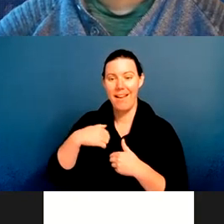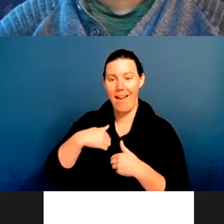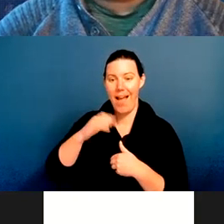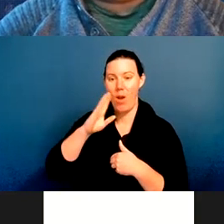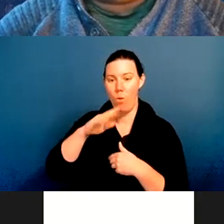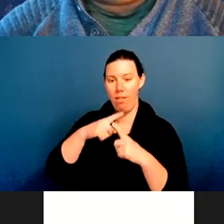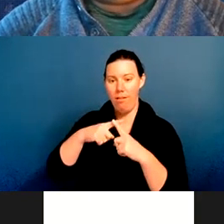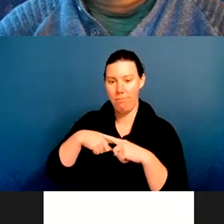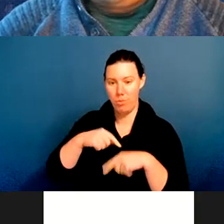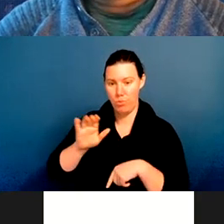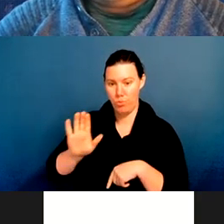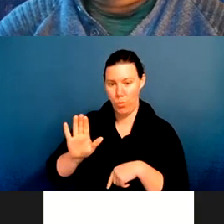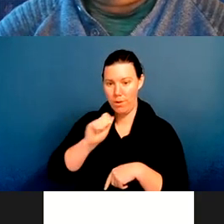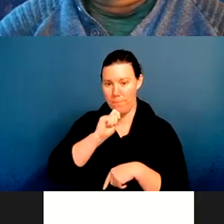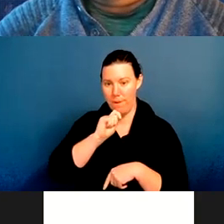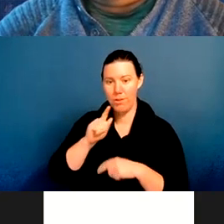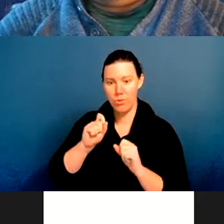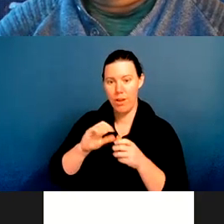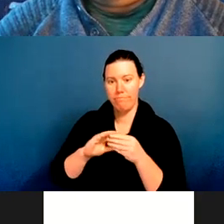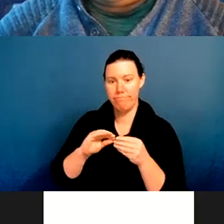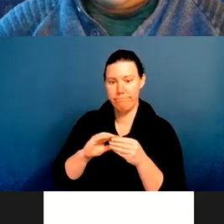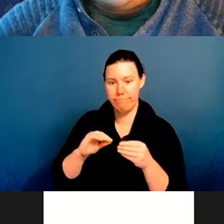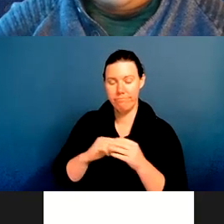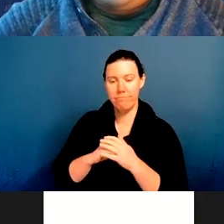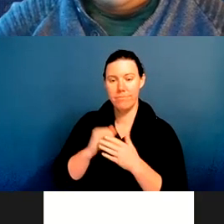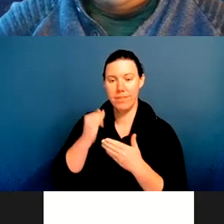or whatever story you would like to share. Any questions?